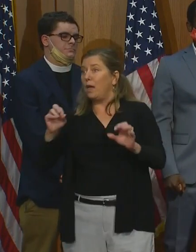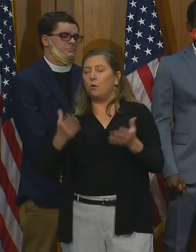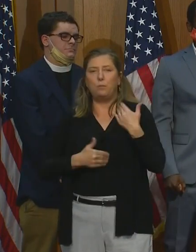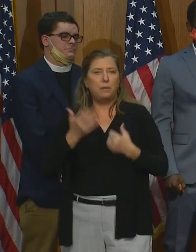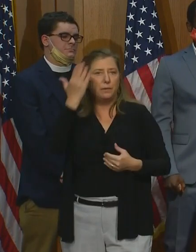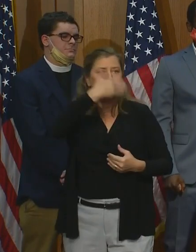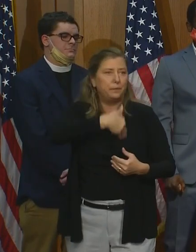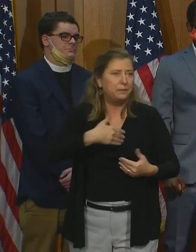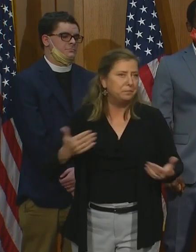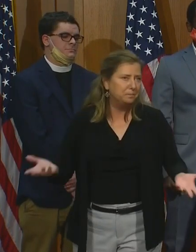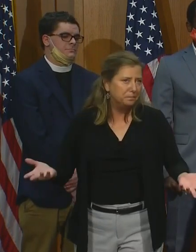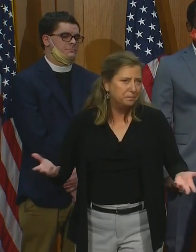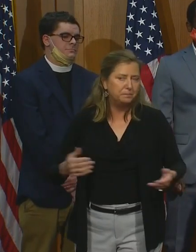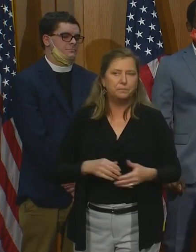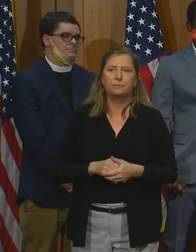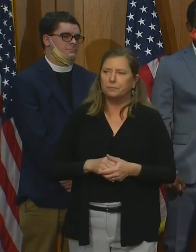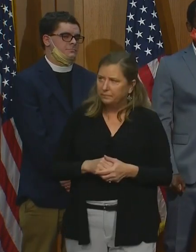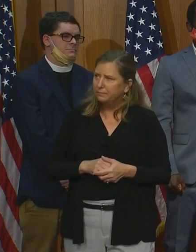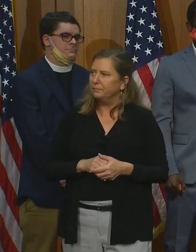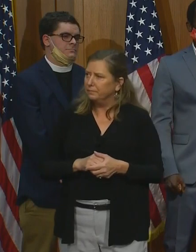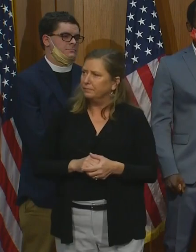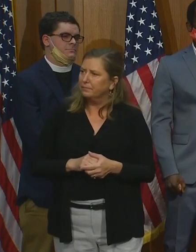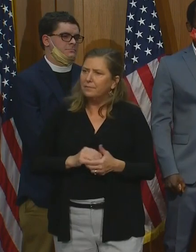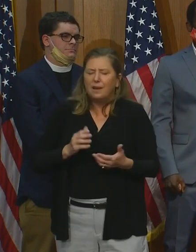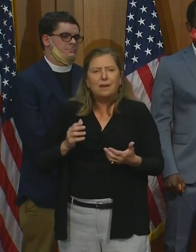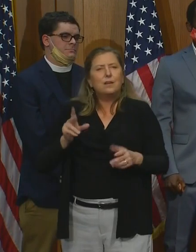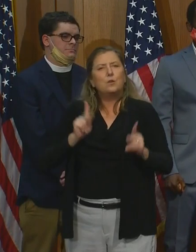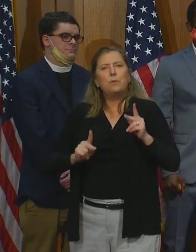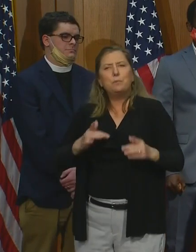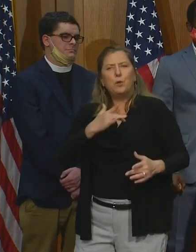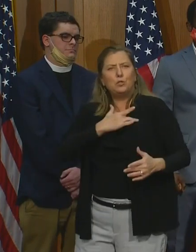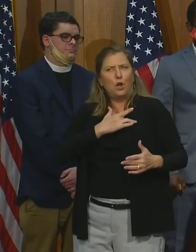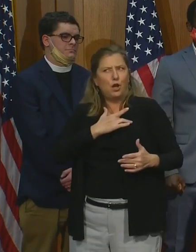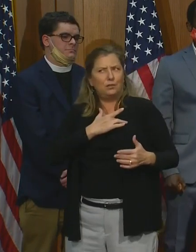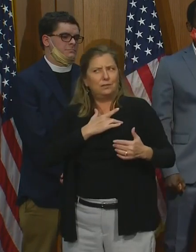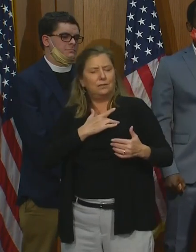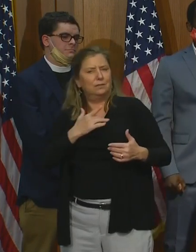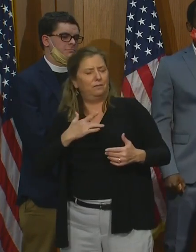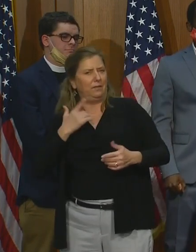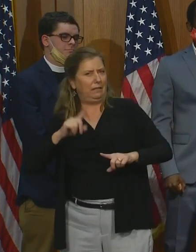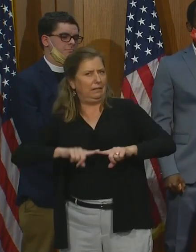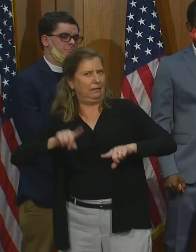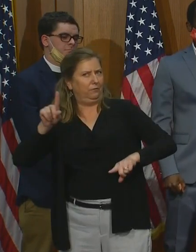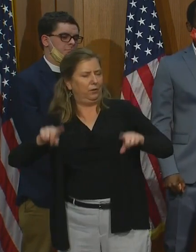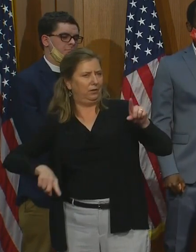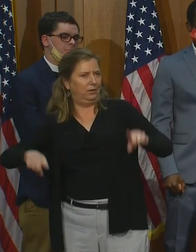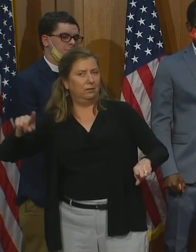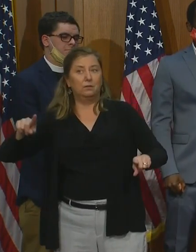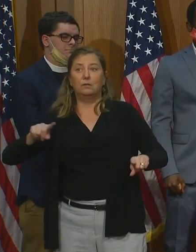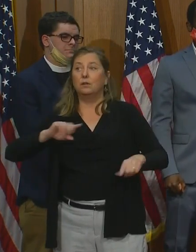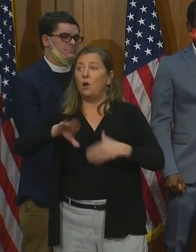WHETHER WE KNOW IT OR NOT. BUT